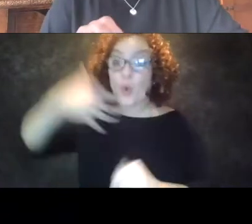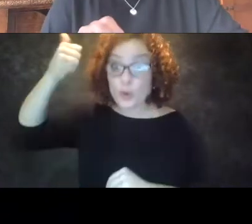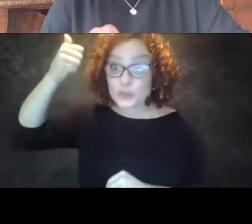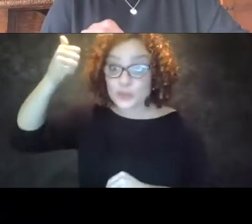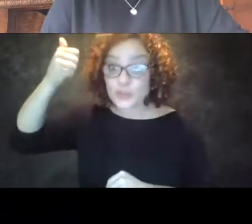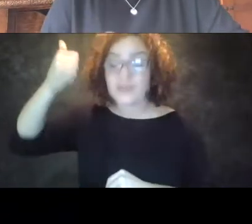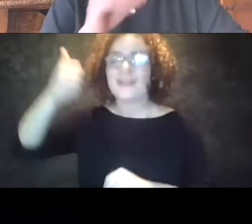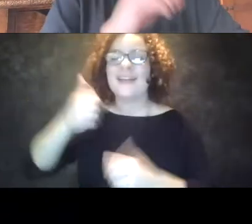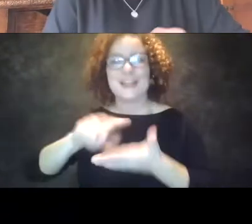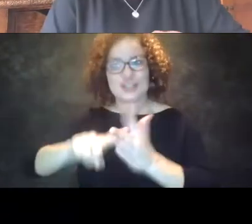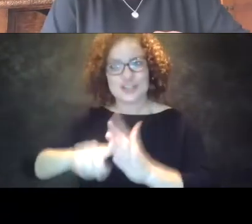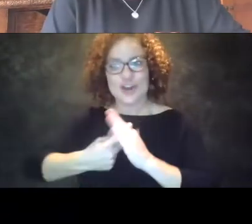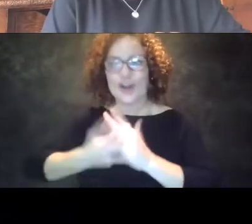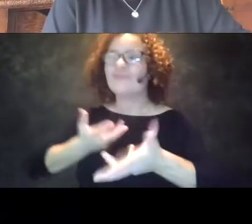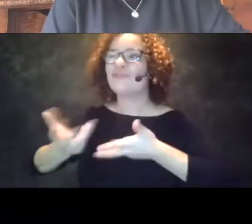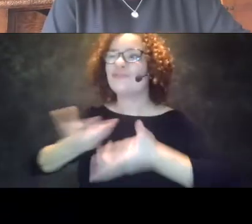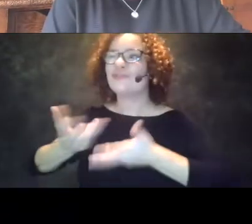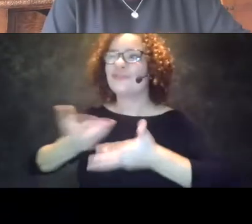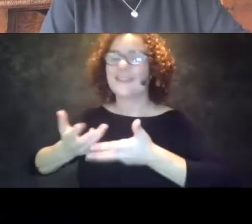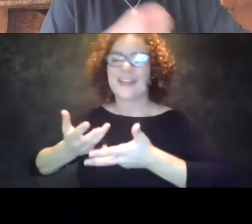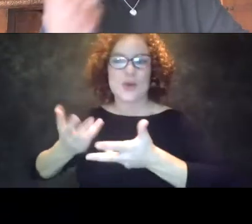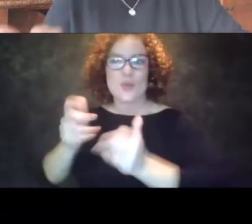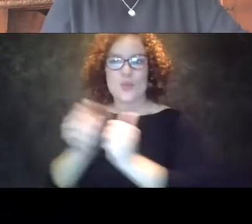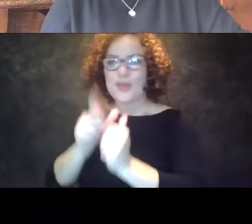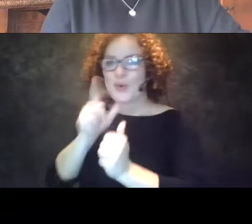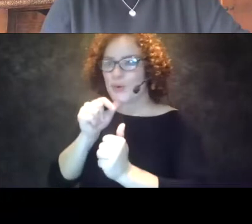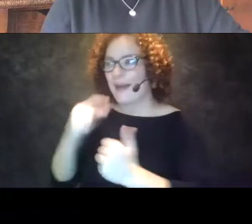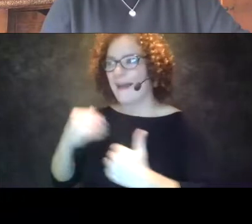time with people that are interested in the same things as them, or like the same activities.